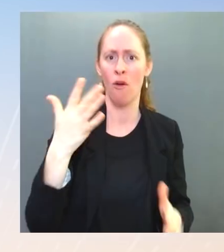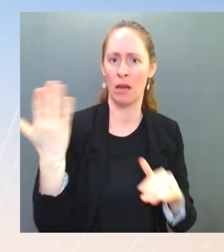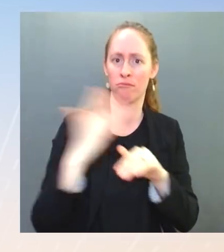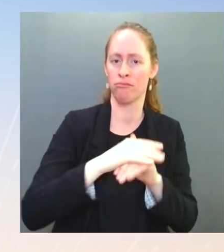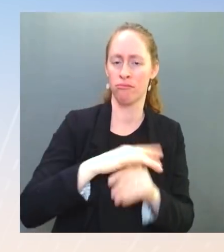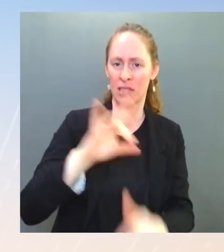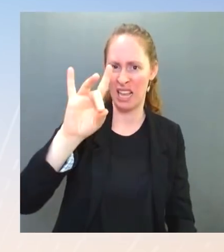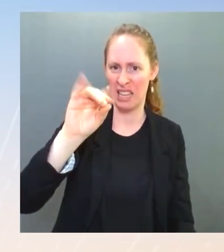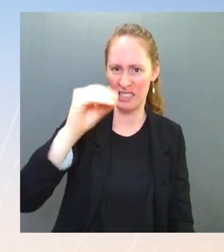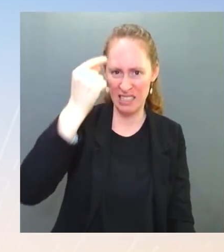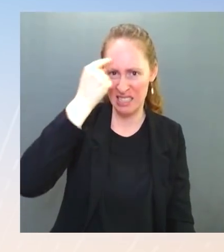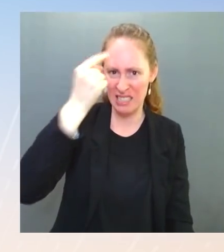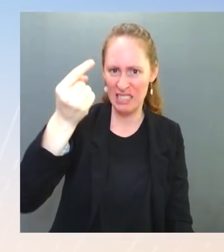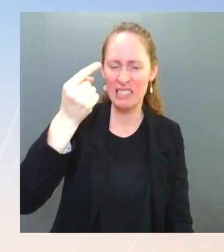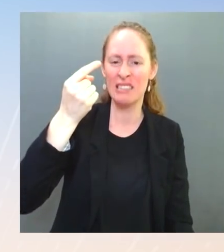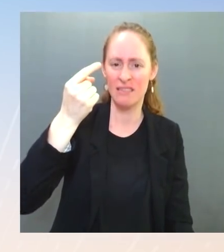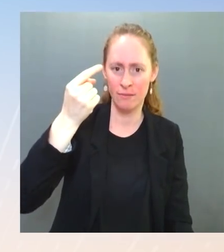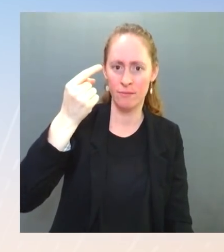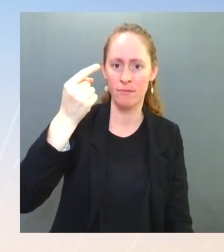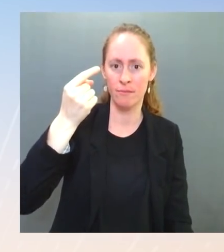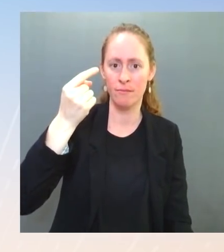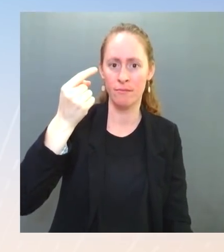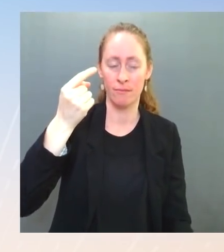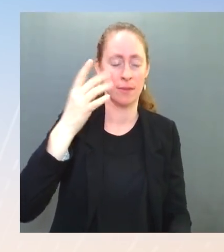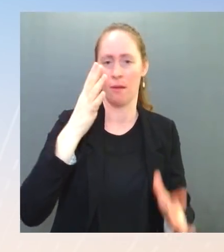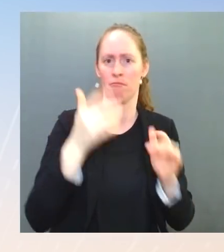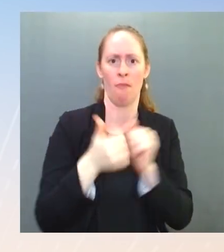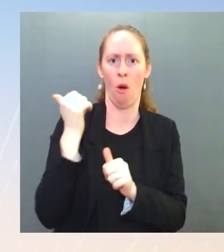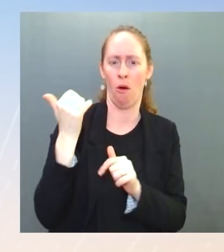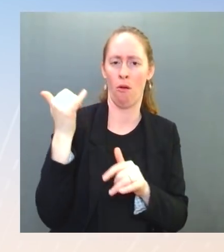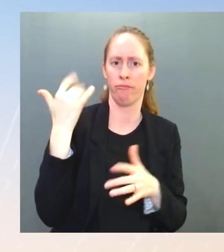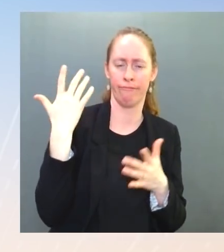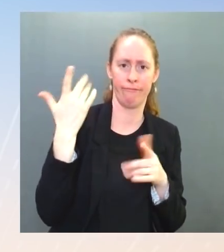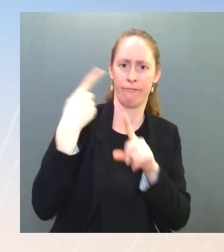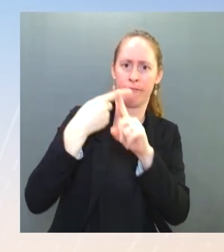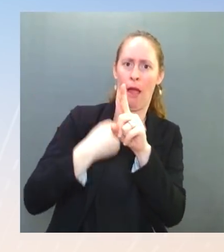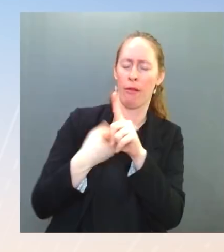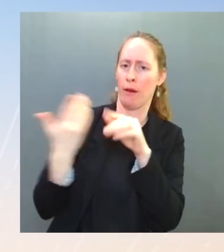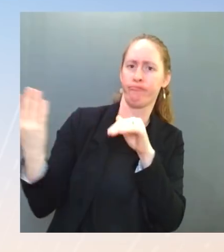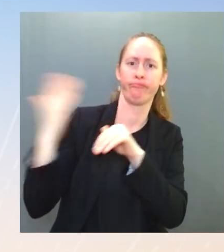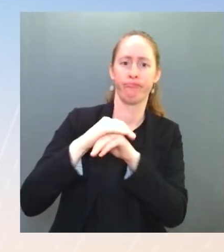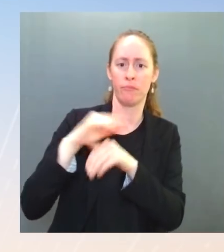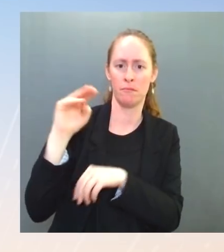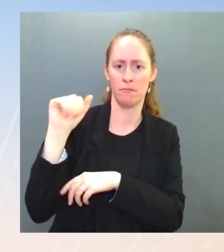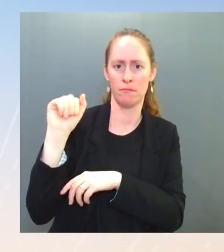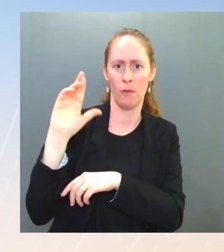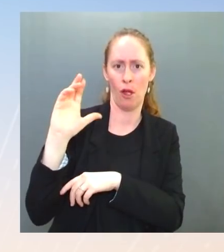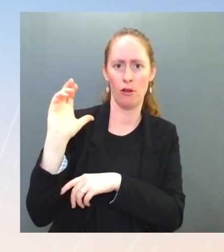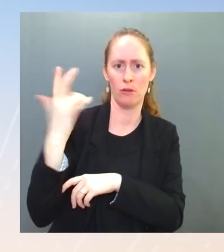gas prices were more than $1 above pre-invasion level. So that roughly 25 percent increase in gas prices